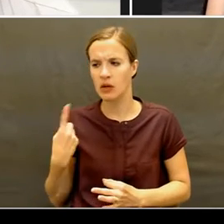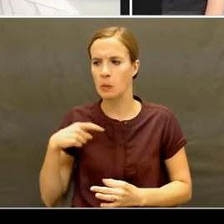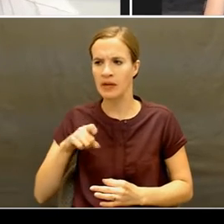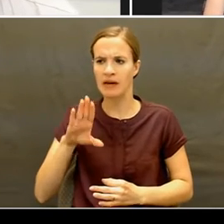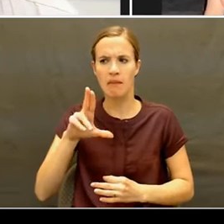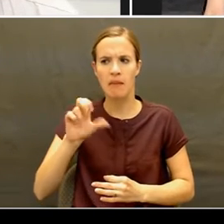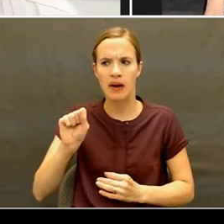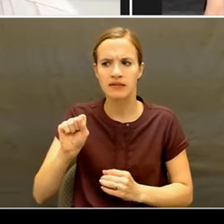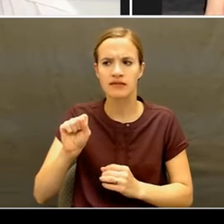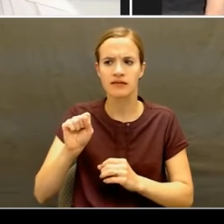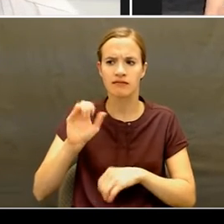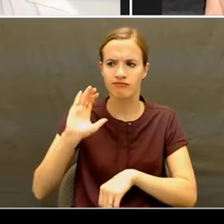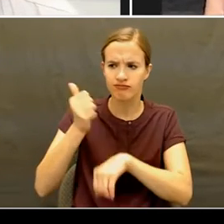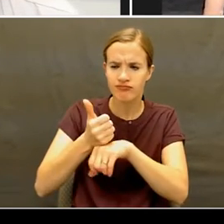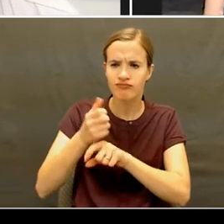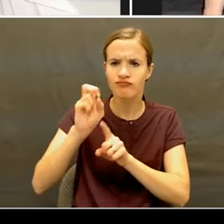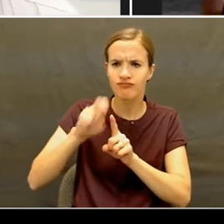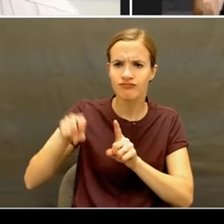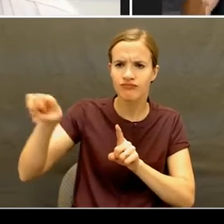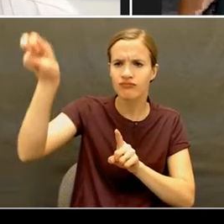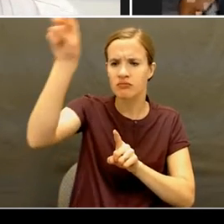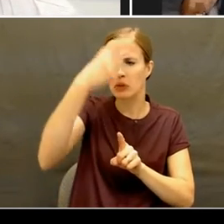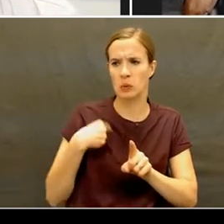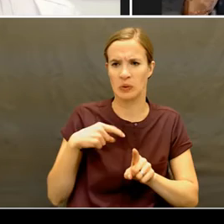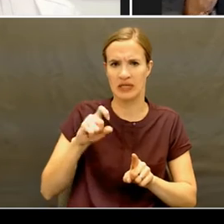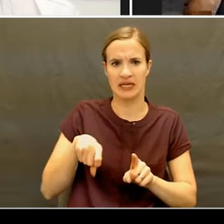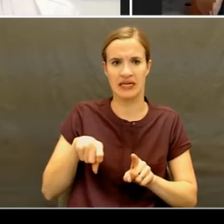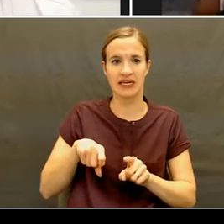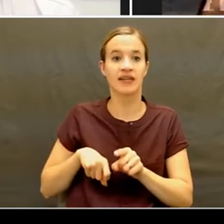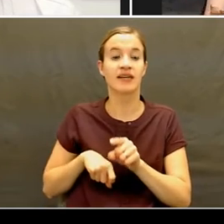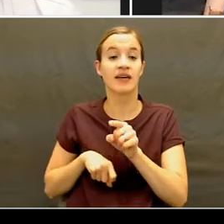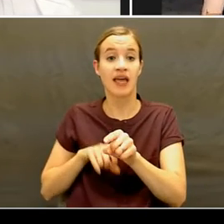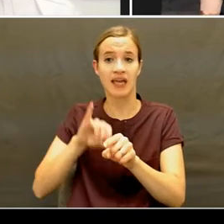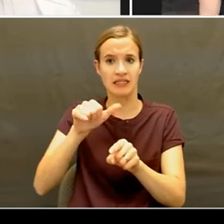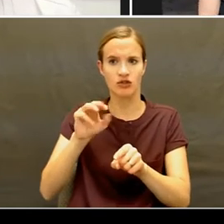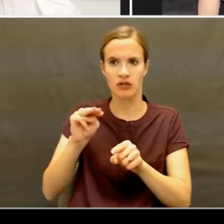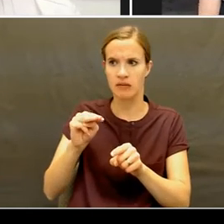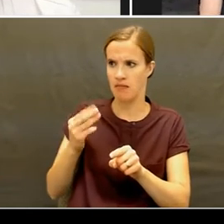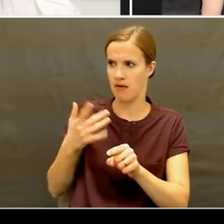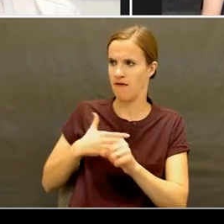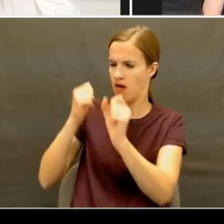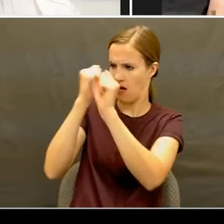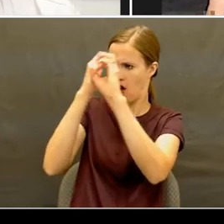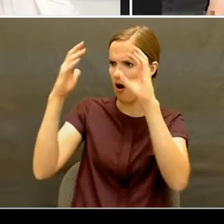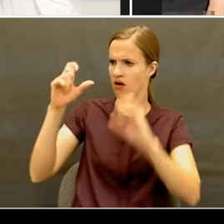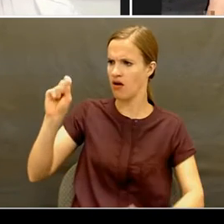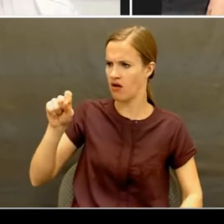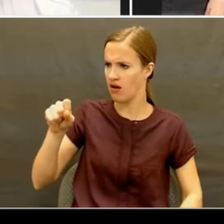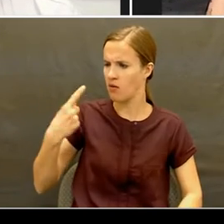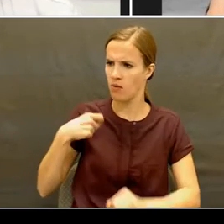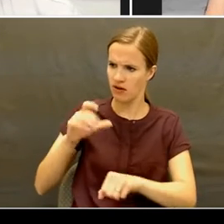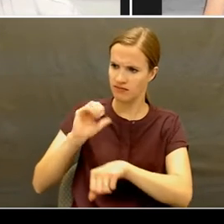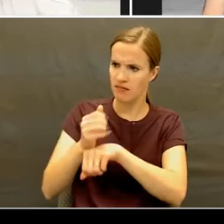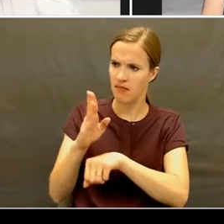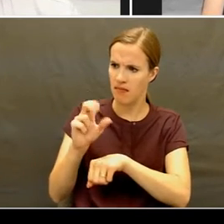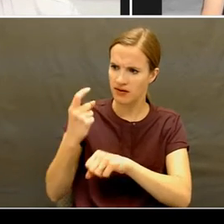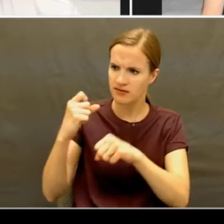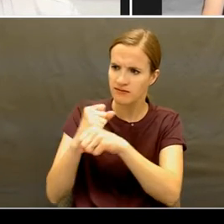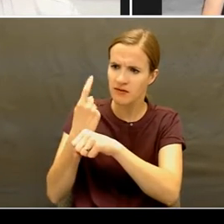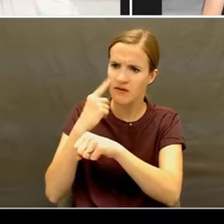the eye. We said he could see the idea really well and and of course on down the line Roland did get